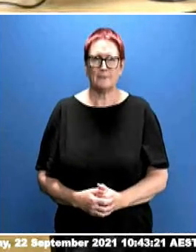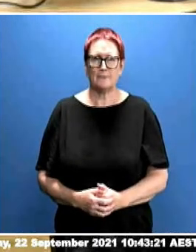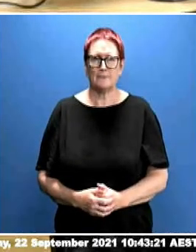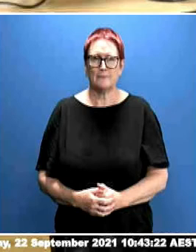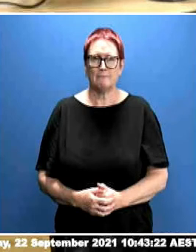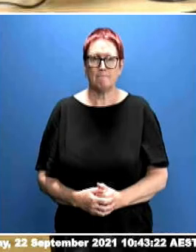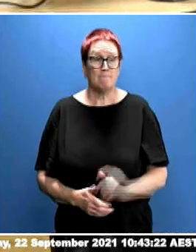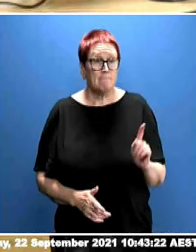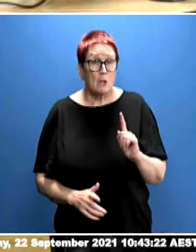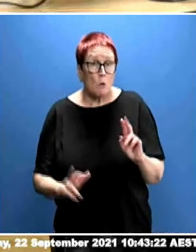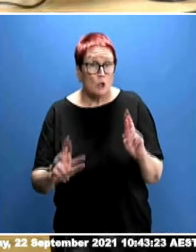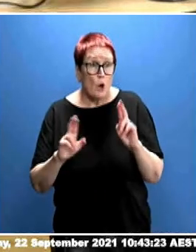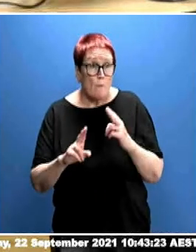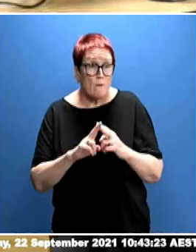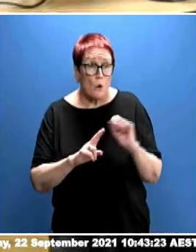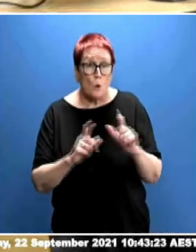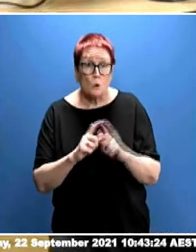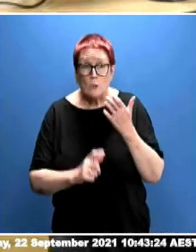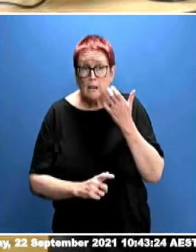What do you hope for Megan's future?